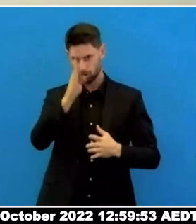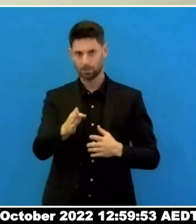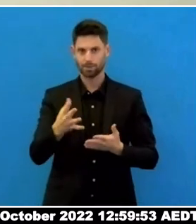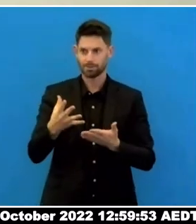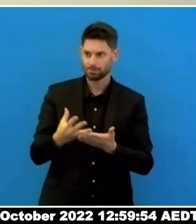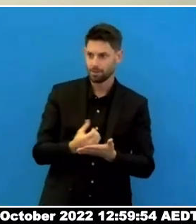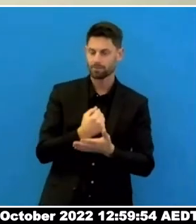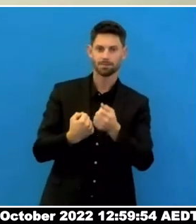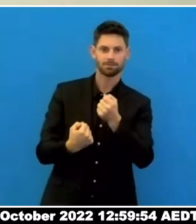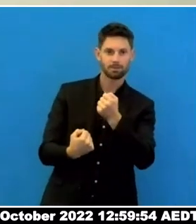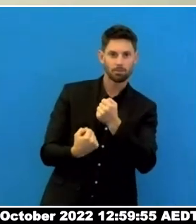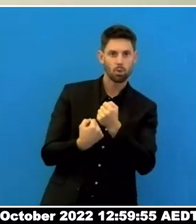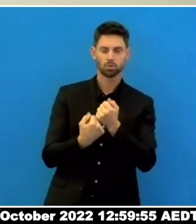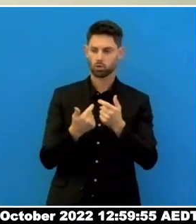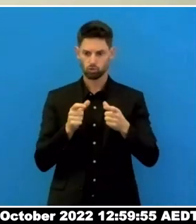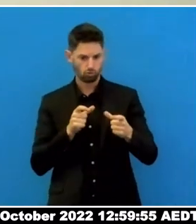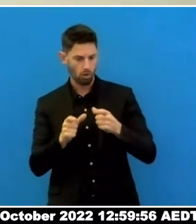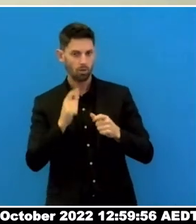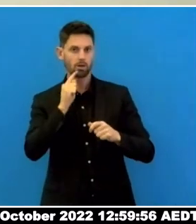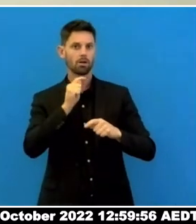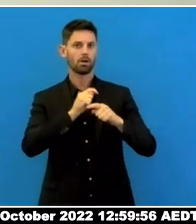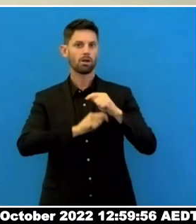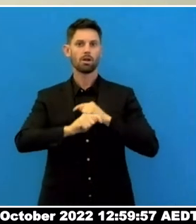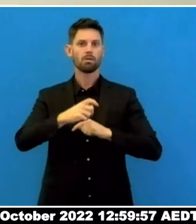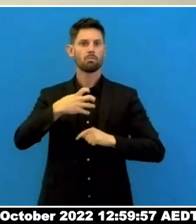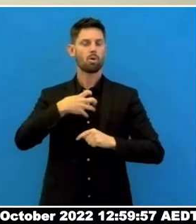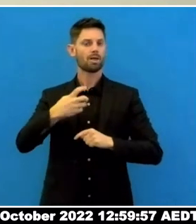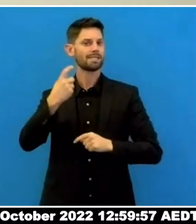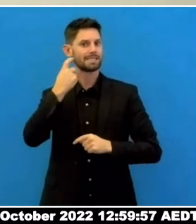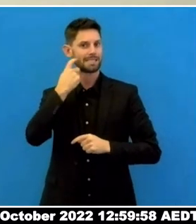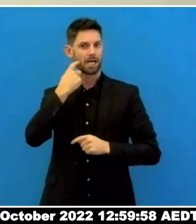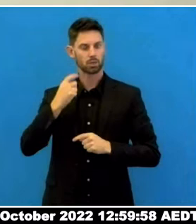and if they have agency and control rather than rather than uncertainty and lack of access as well.